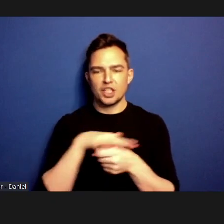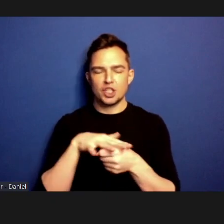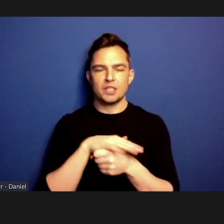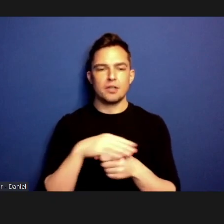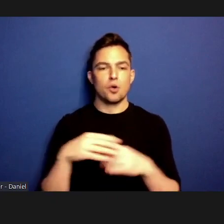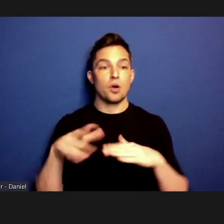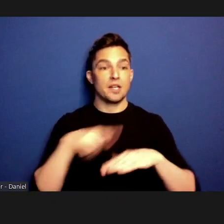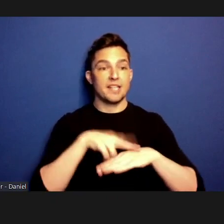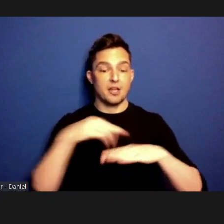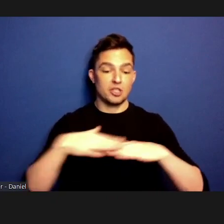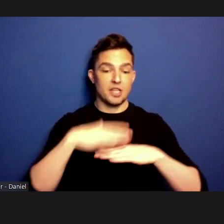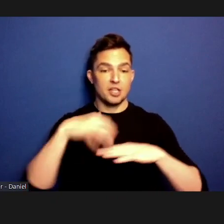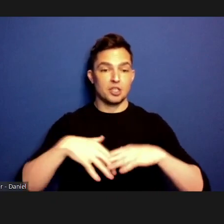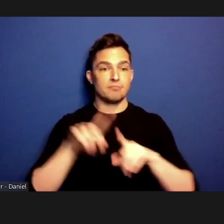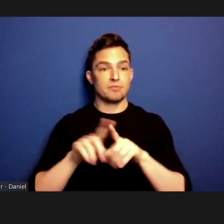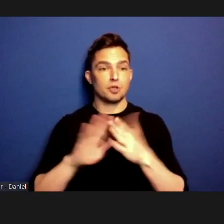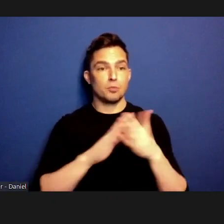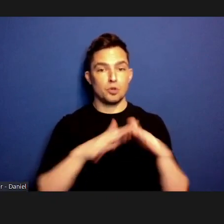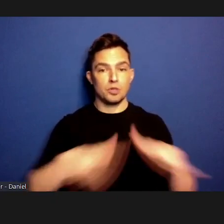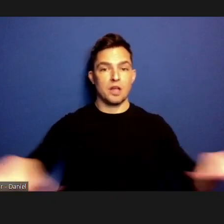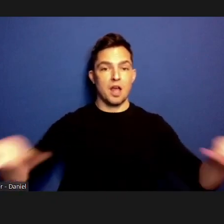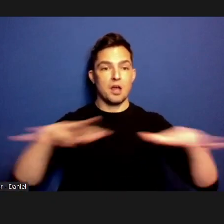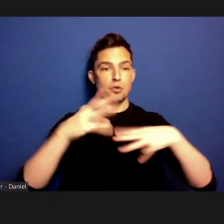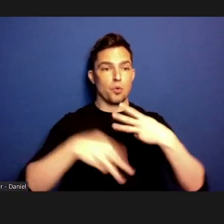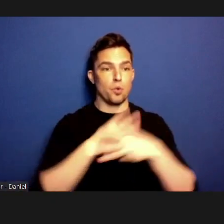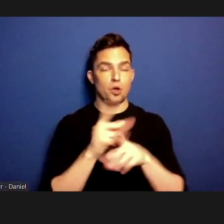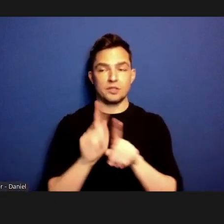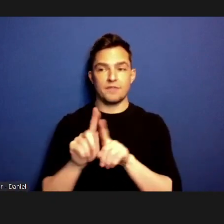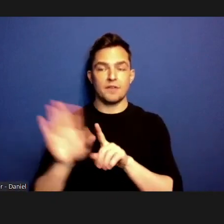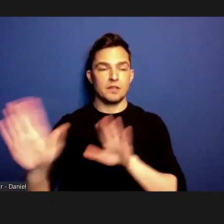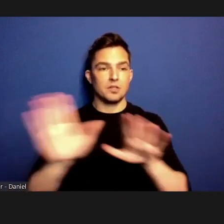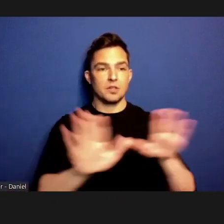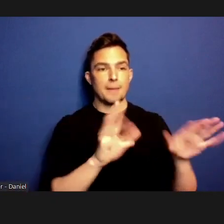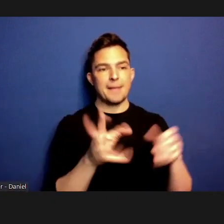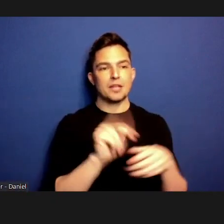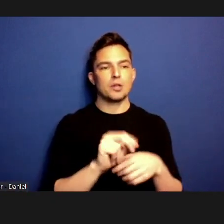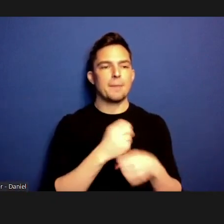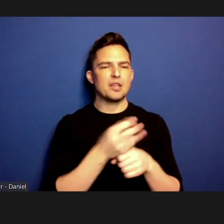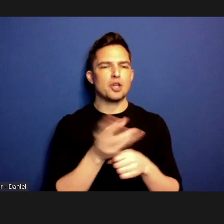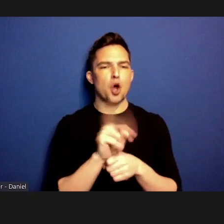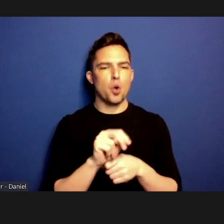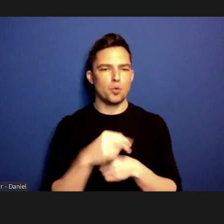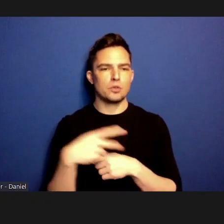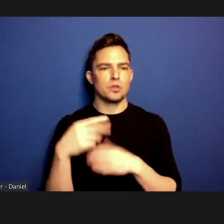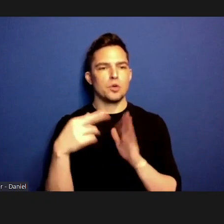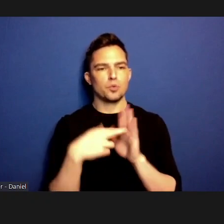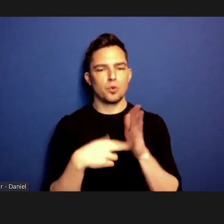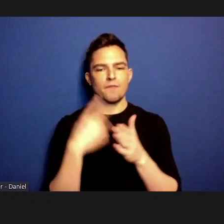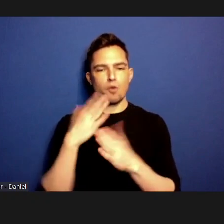and black folks are creating their own protocols for protection against exploitative research.